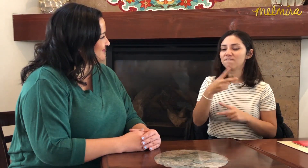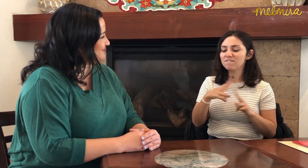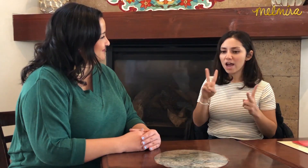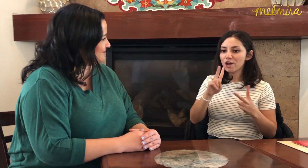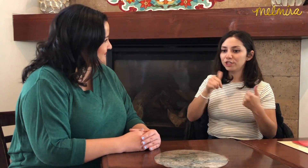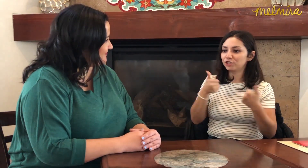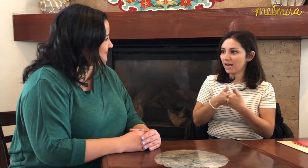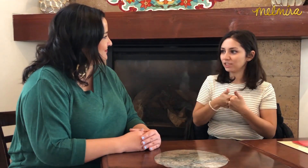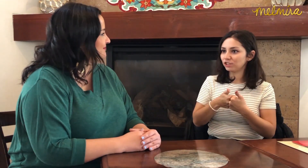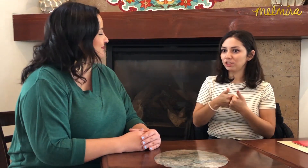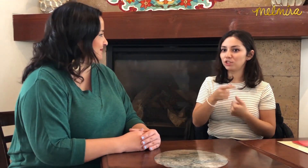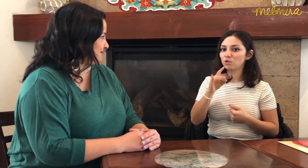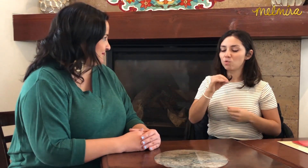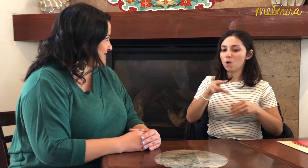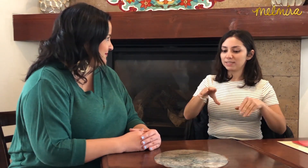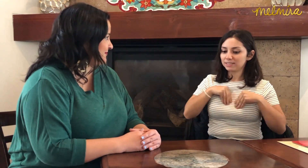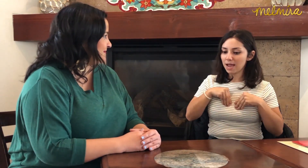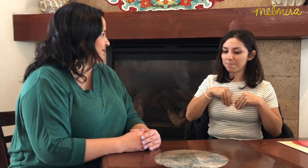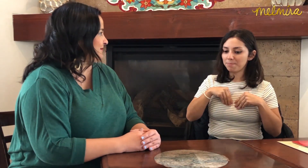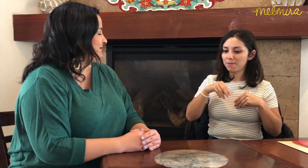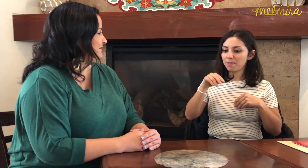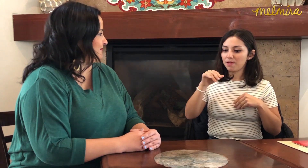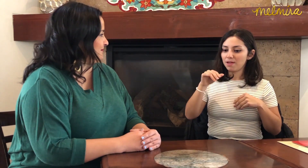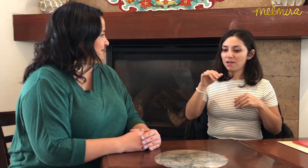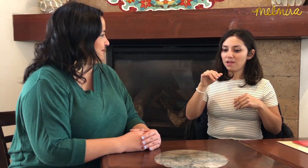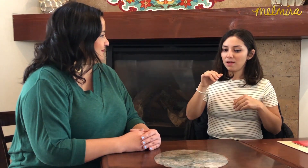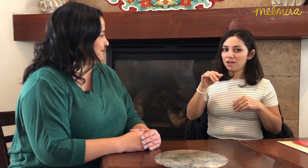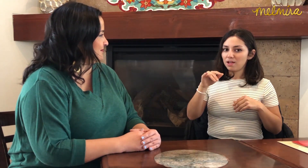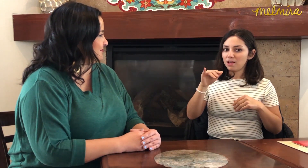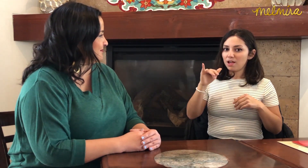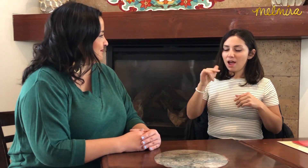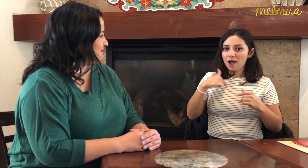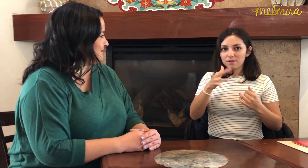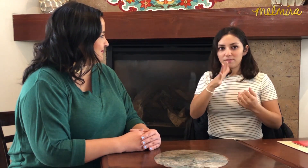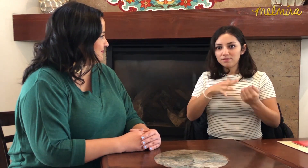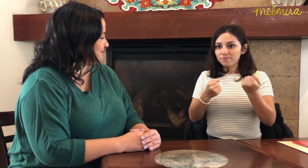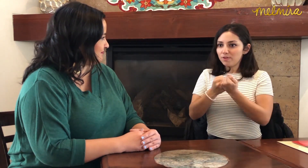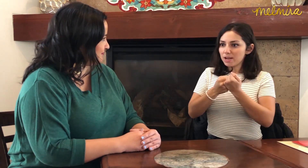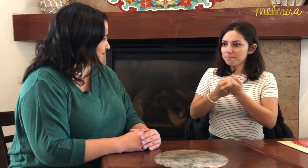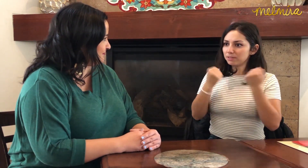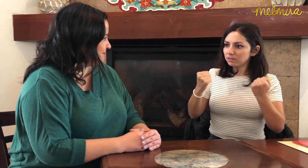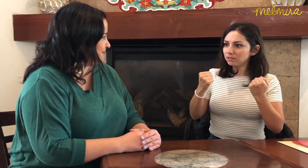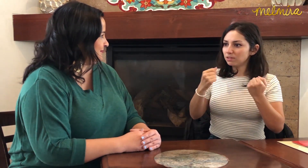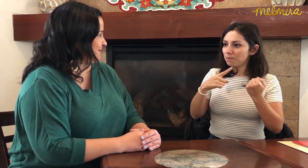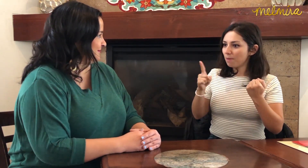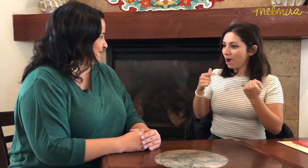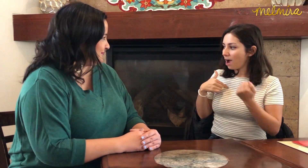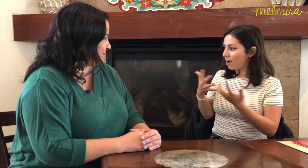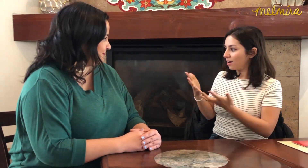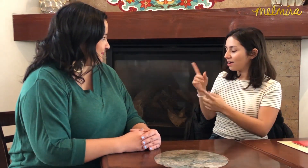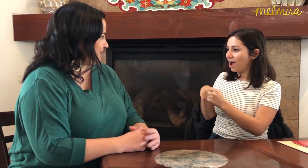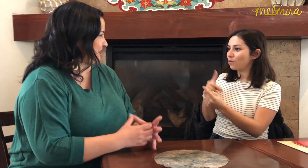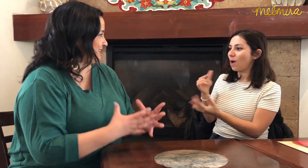Yeah, that was challenging to accept, supporting feminism but not being able to